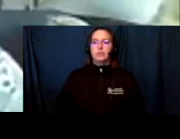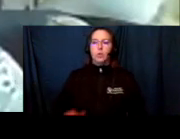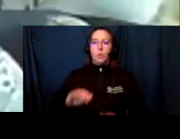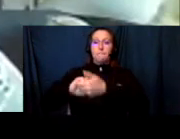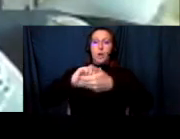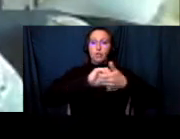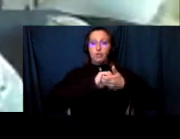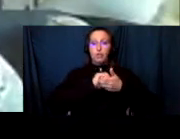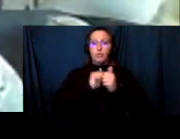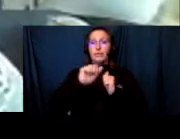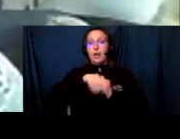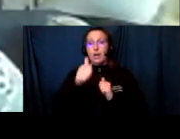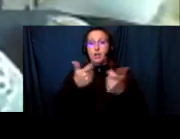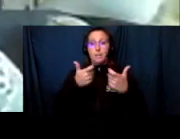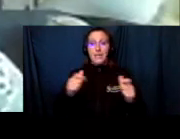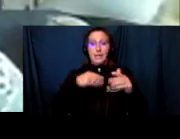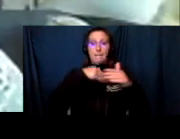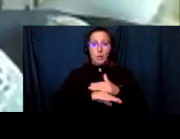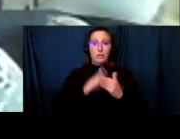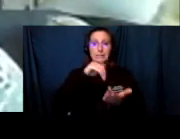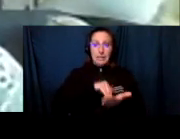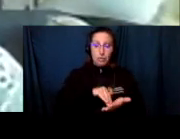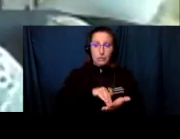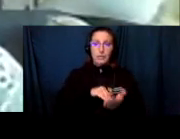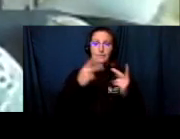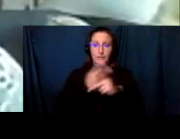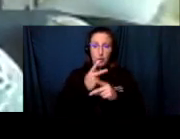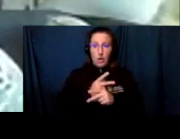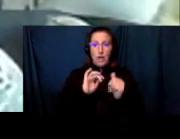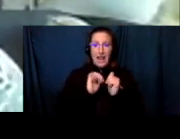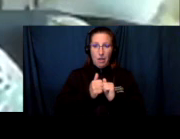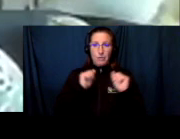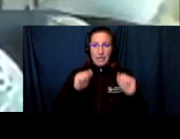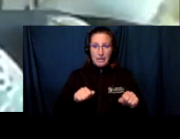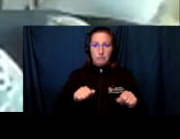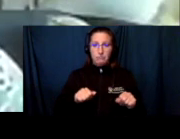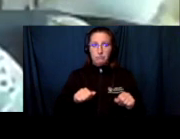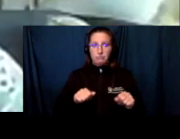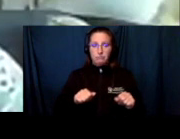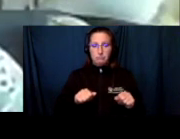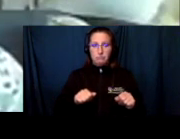birthing centers to figure out how to really make sure that that the babies who